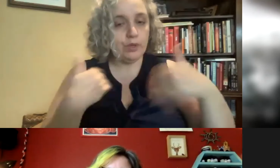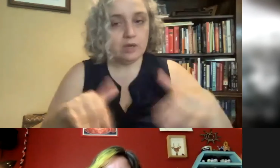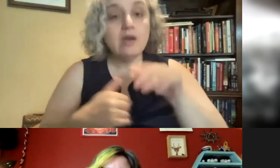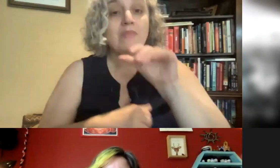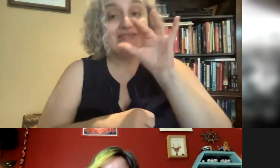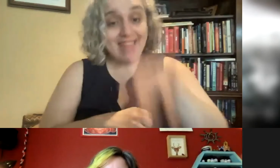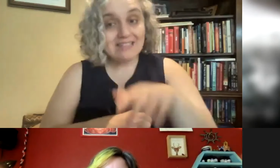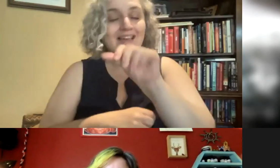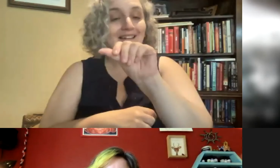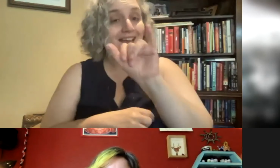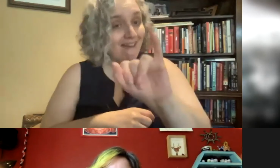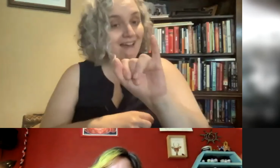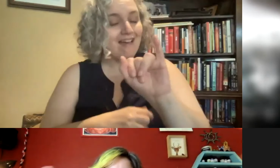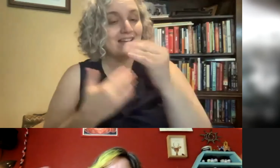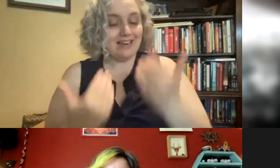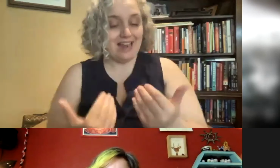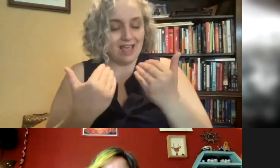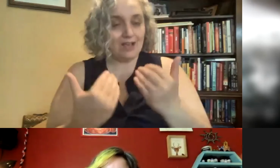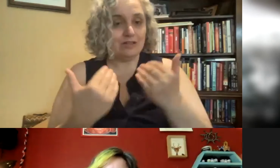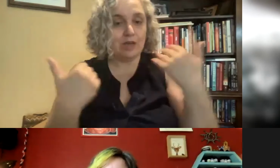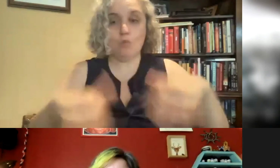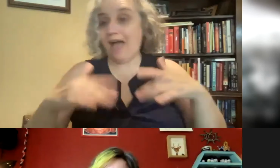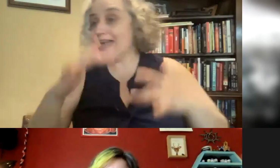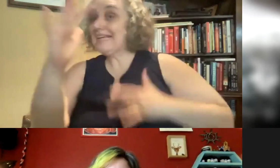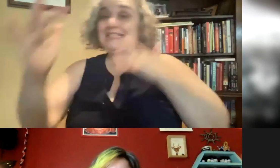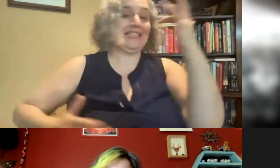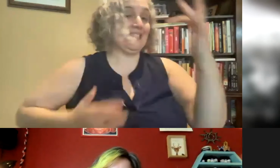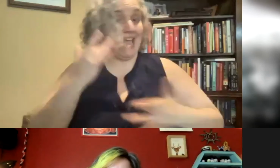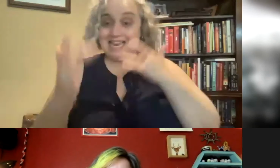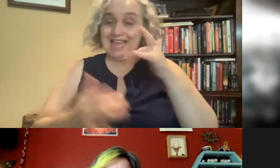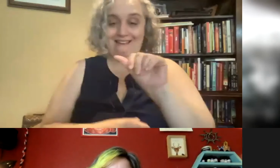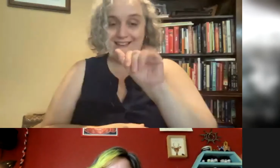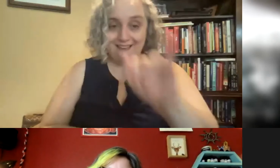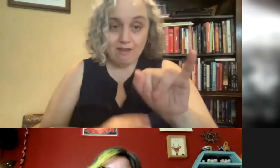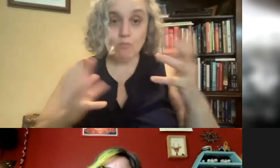It's just like the magic exciting new thing and people want to use it for everything.